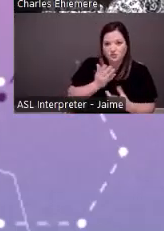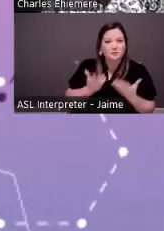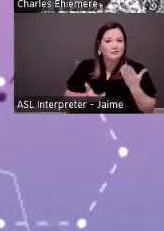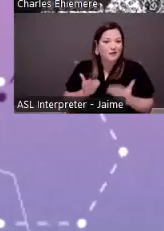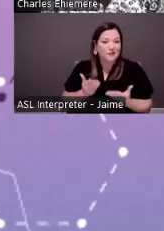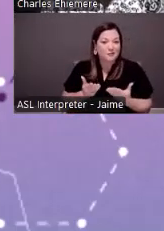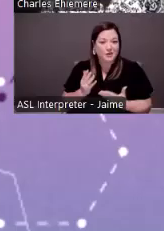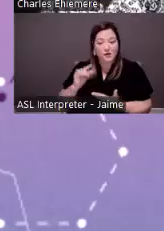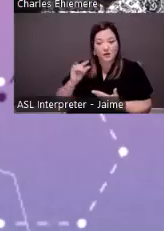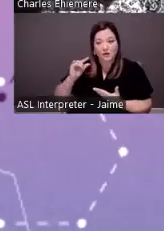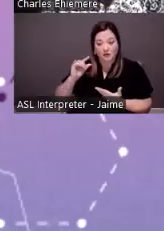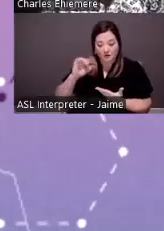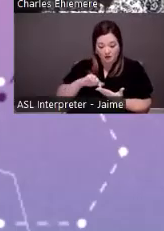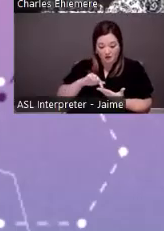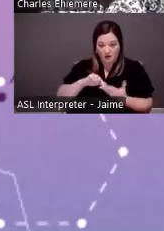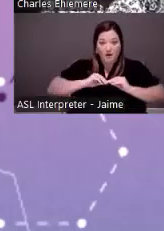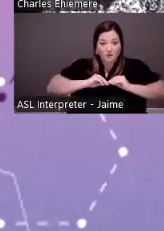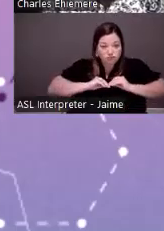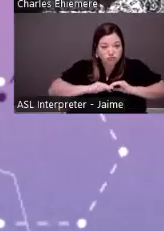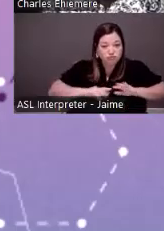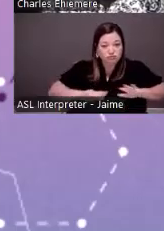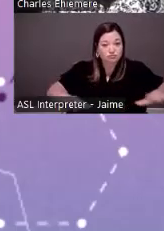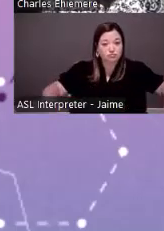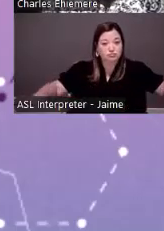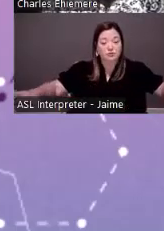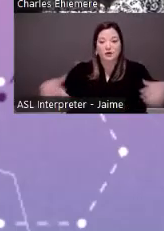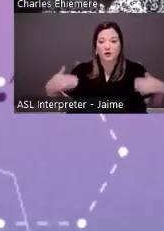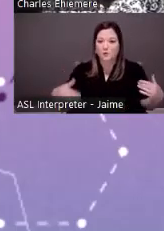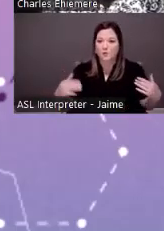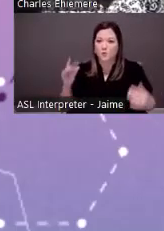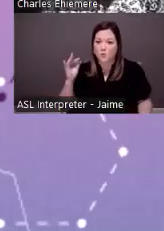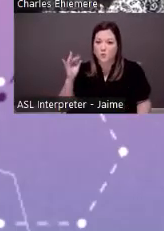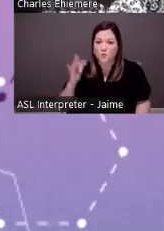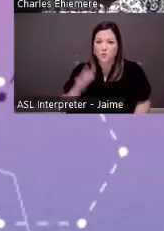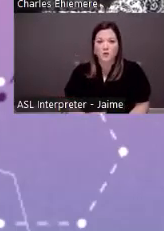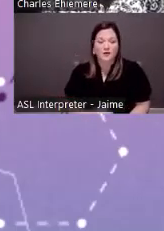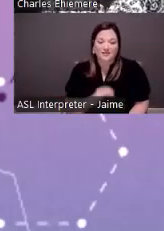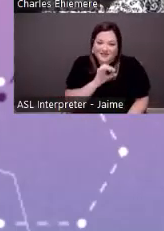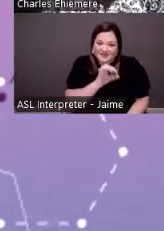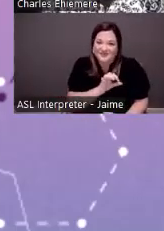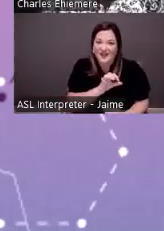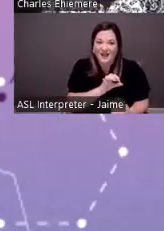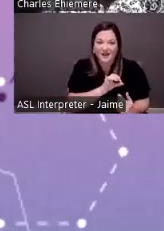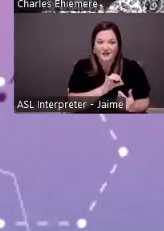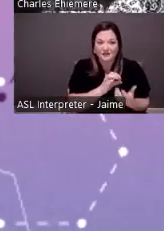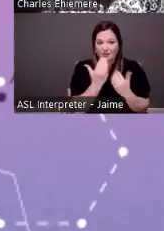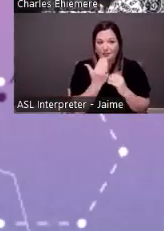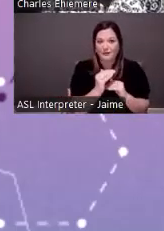So those are the issues limit these women from accessing care.